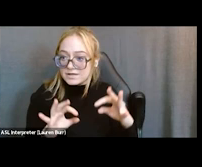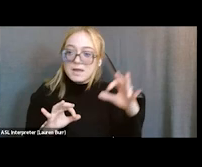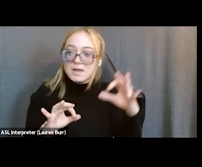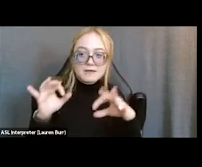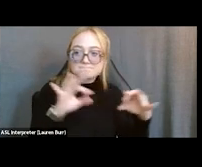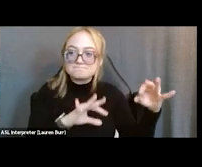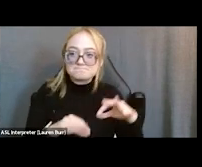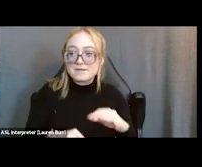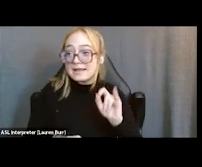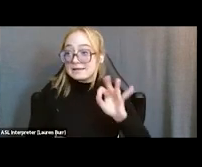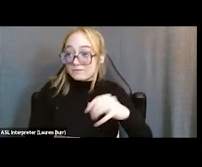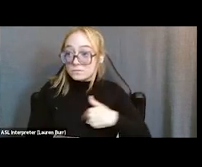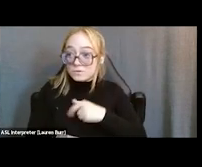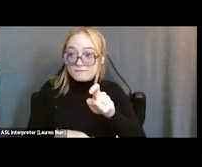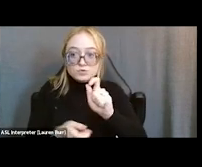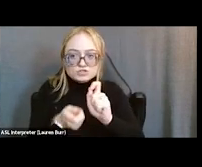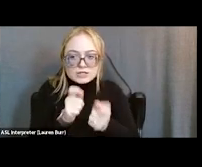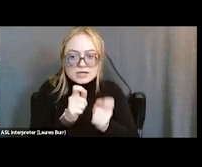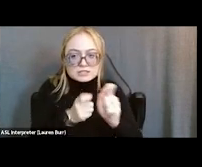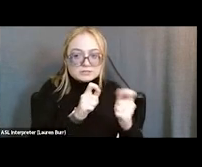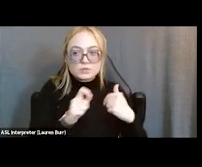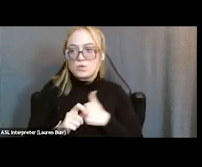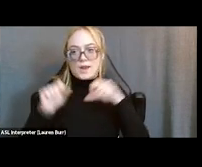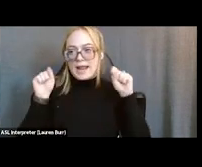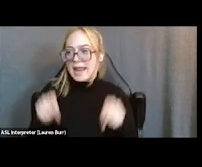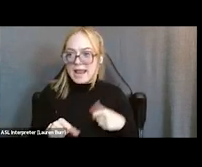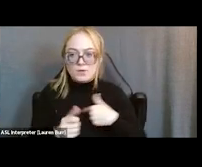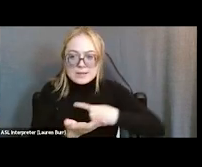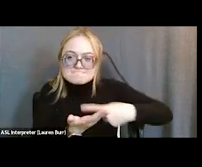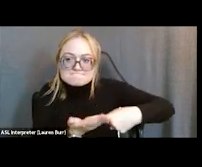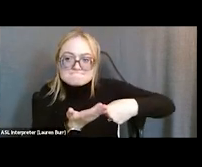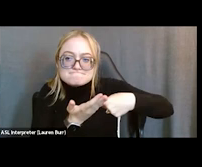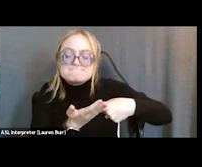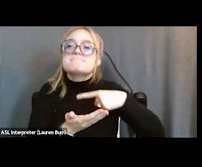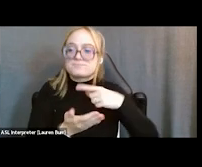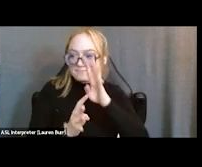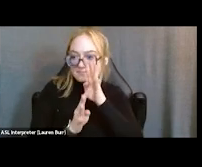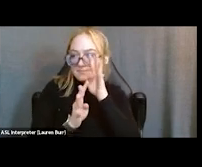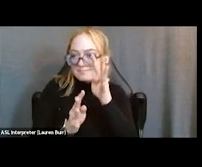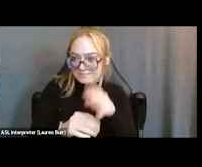if we have to make changes we can do that. We talk about it. And then we also have our continuous,